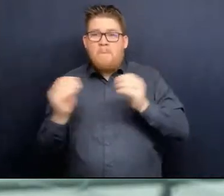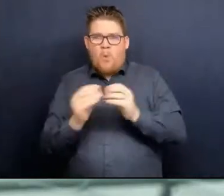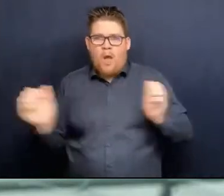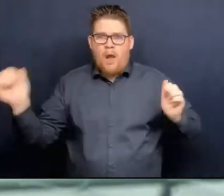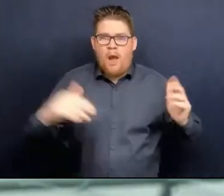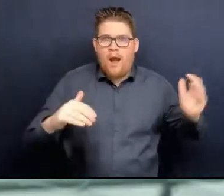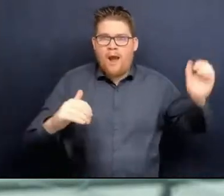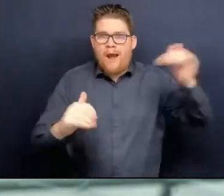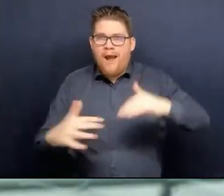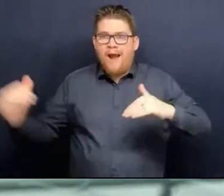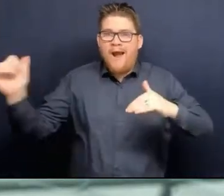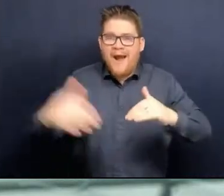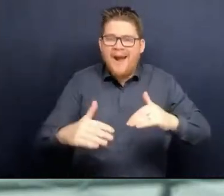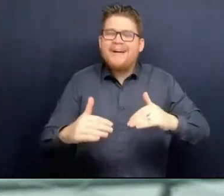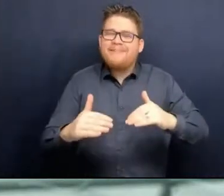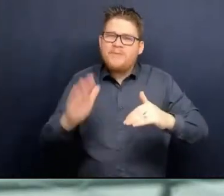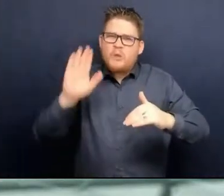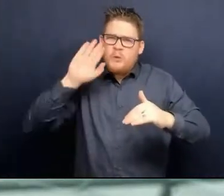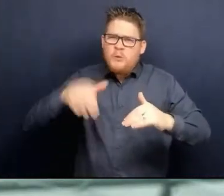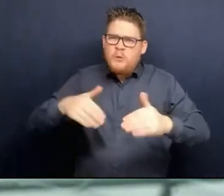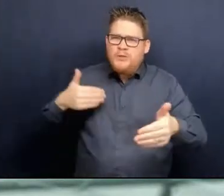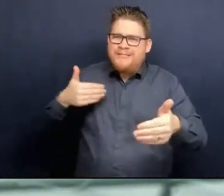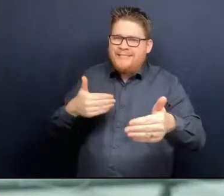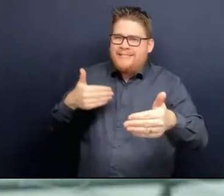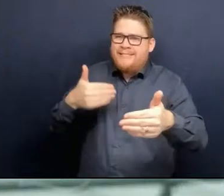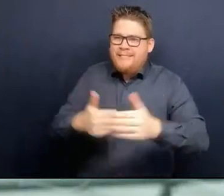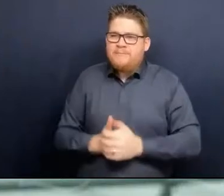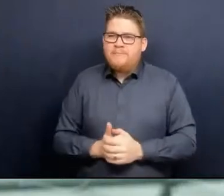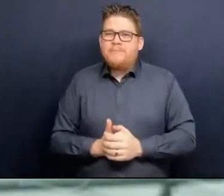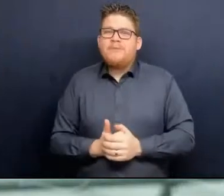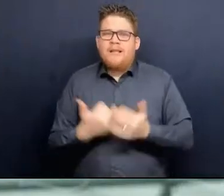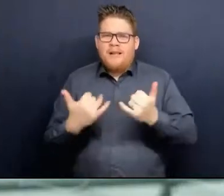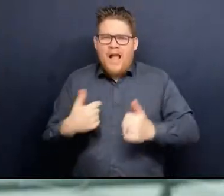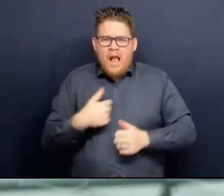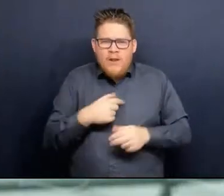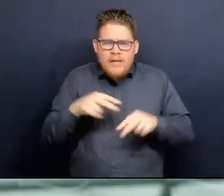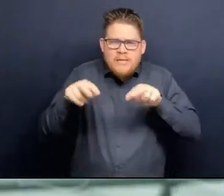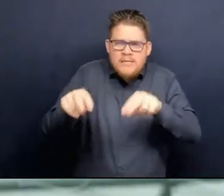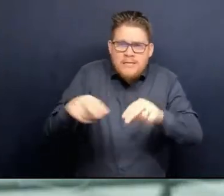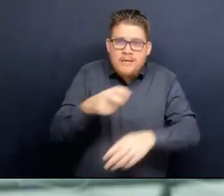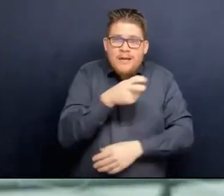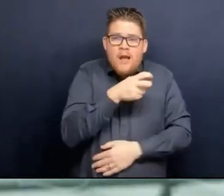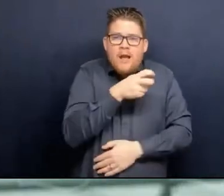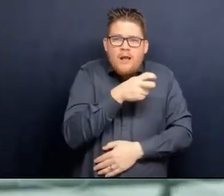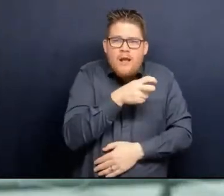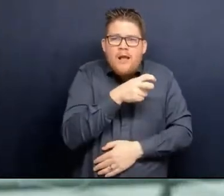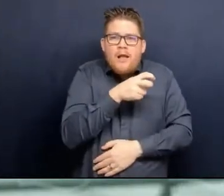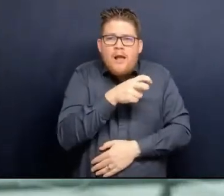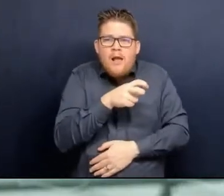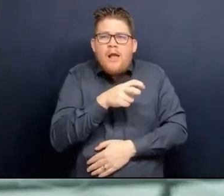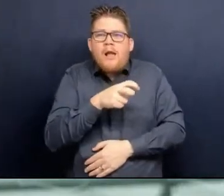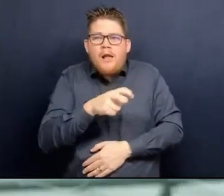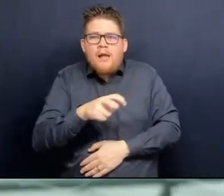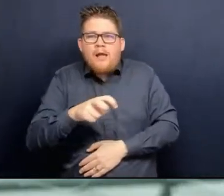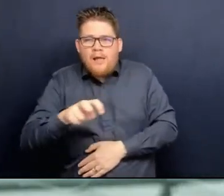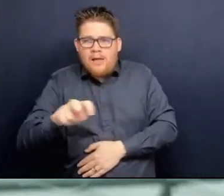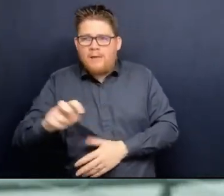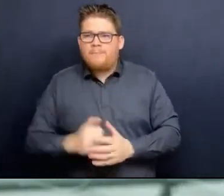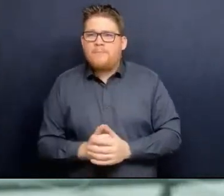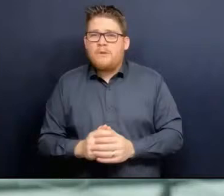occurred already. We are in a transition period, but we will take it slowly and sustainably